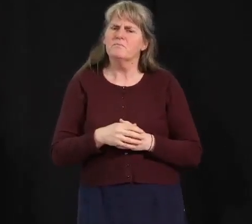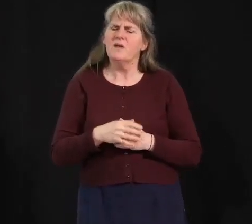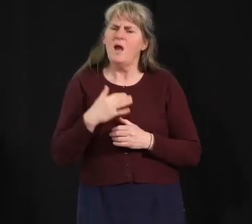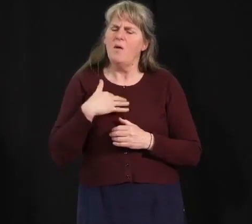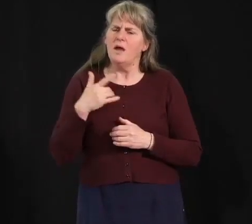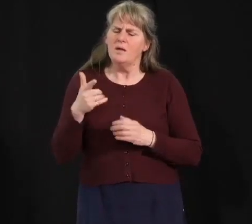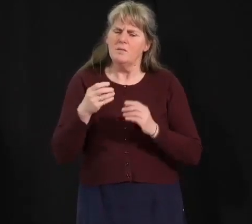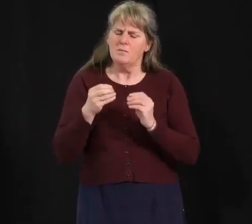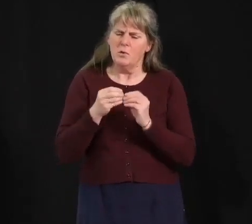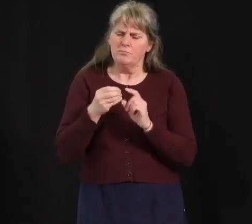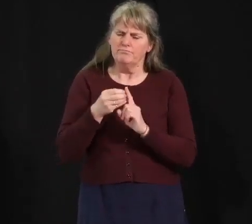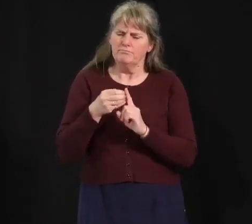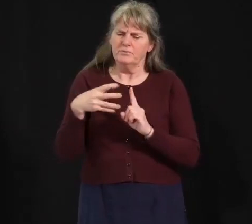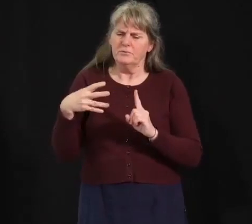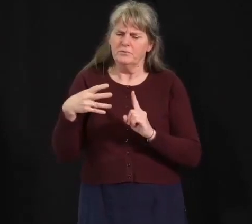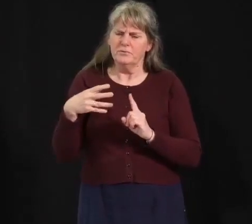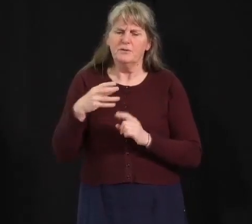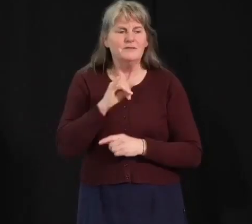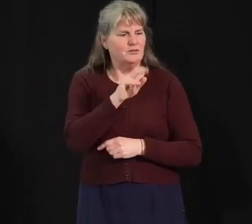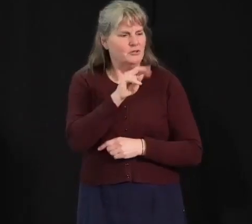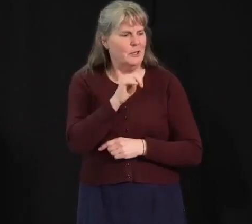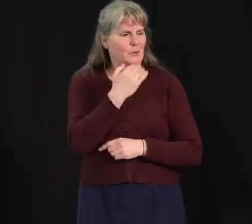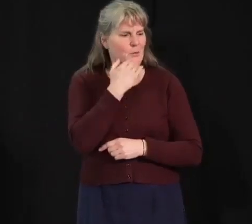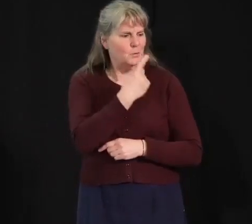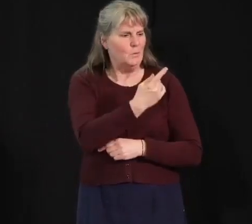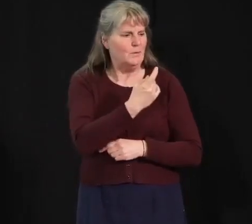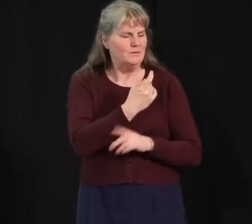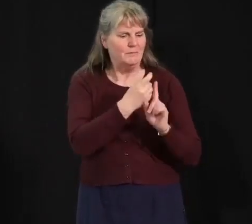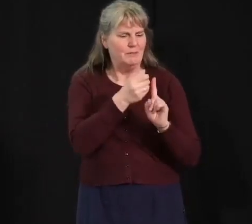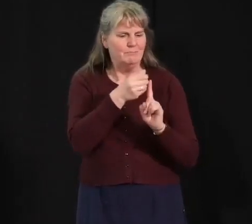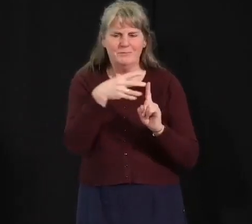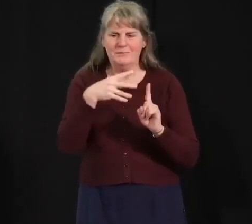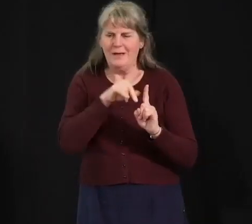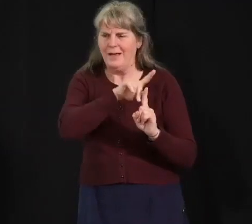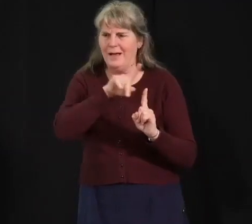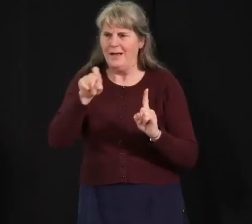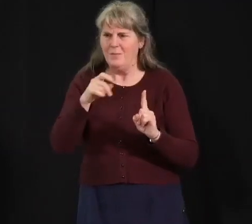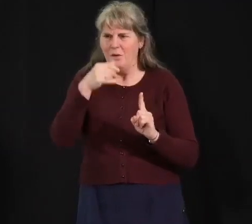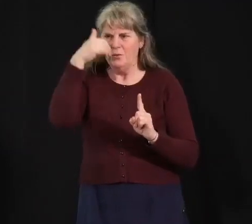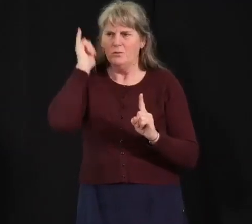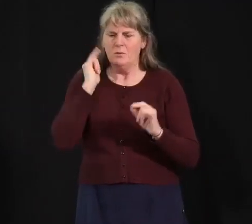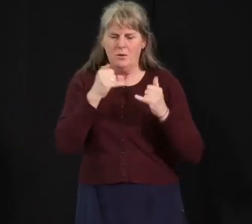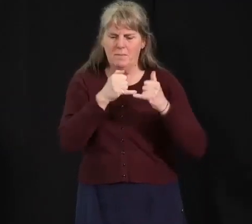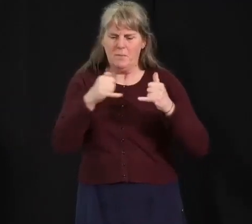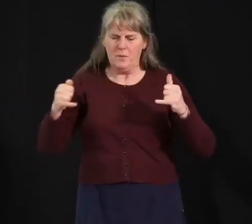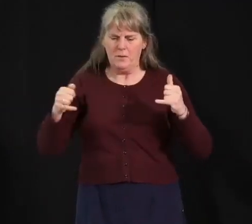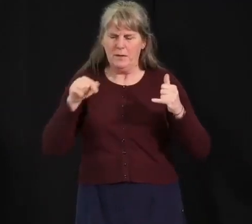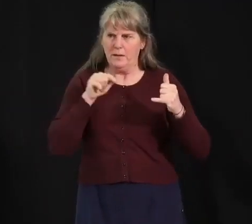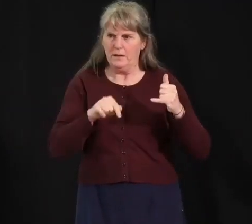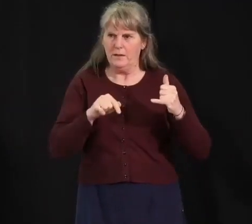realistically meet them. Moderator: Thank you. We will go to Tim from CKNW.